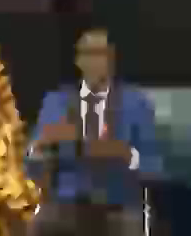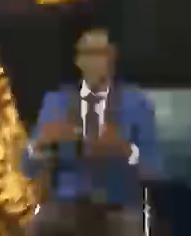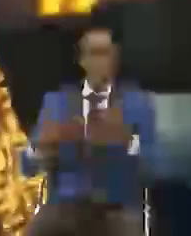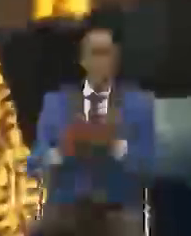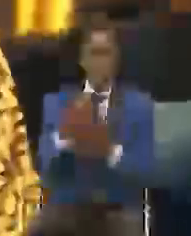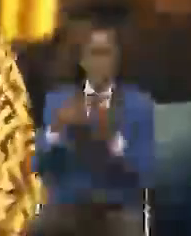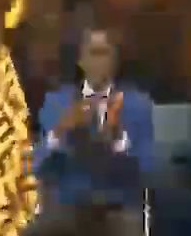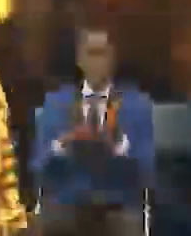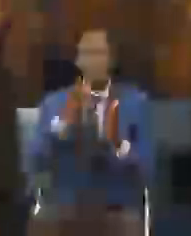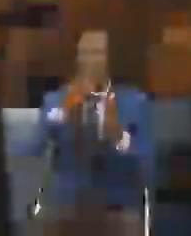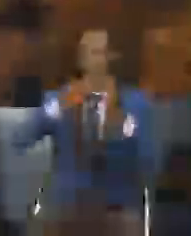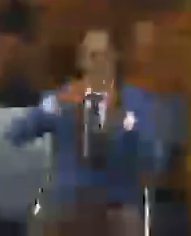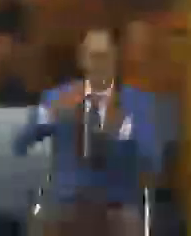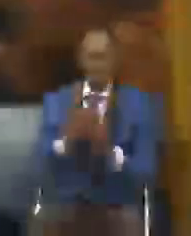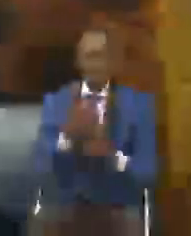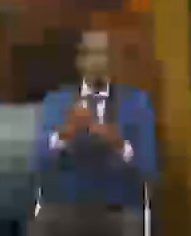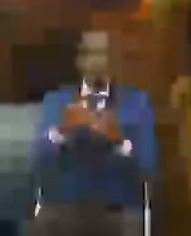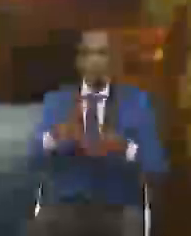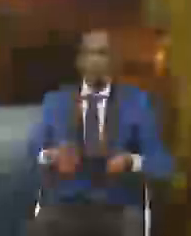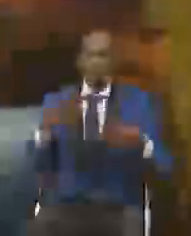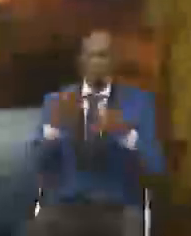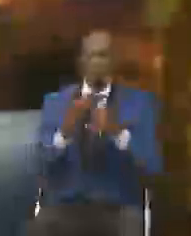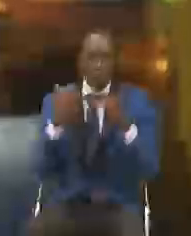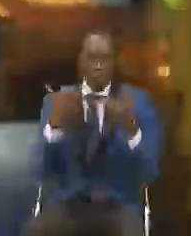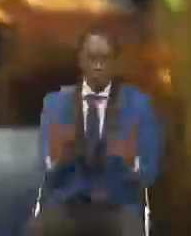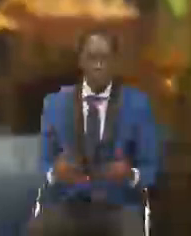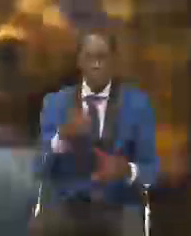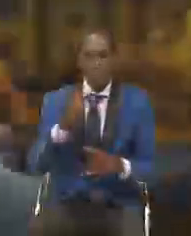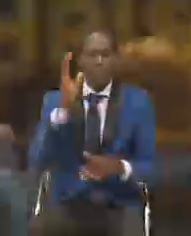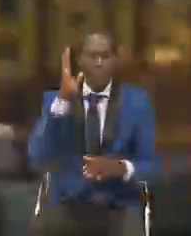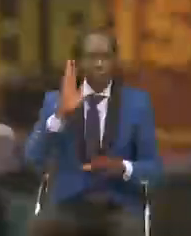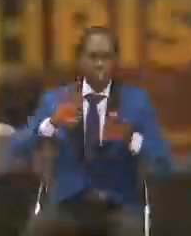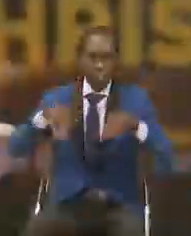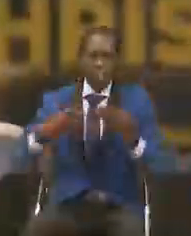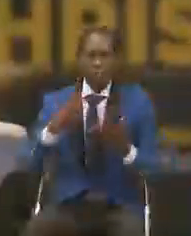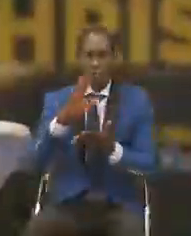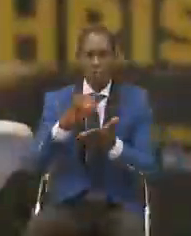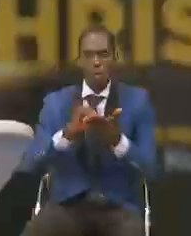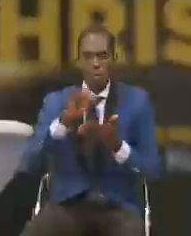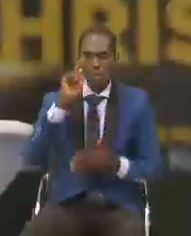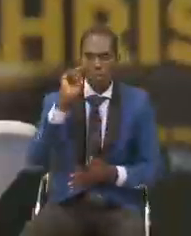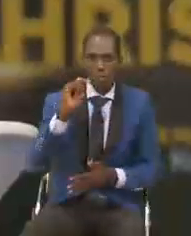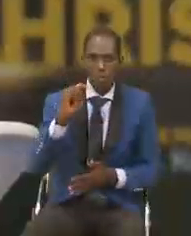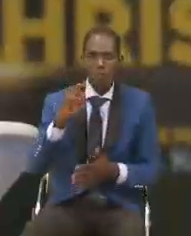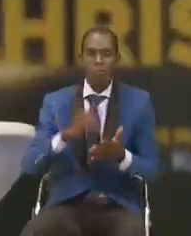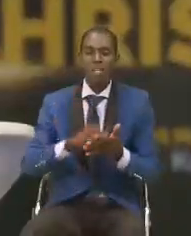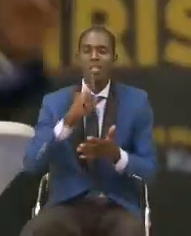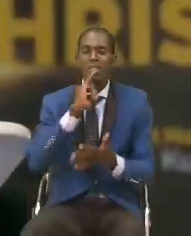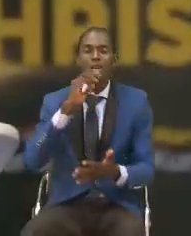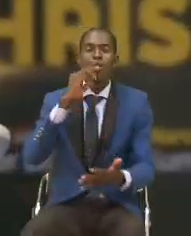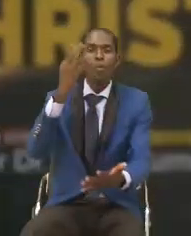a new beginning a new epoch is starting your life right today you will give your testimony